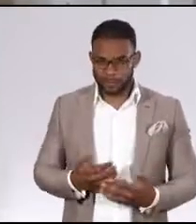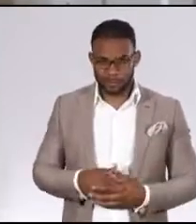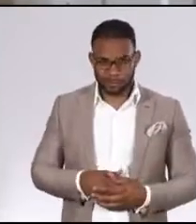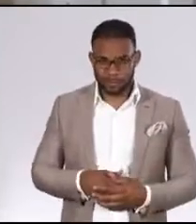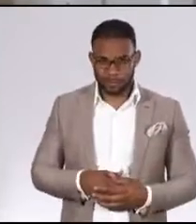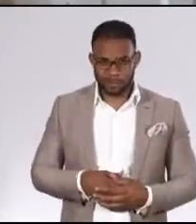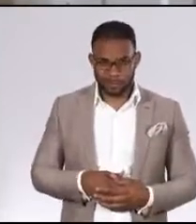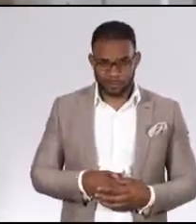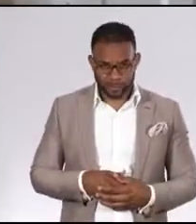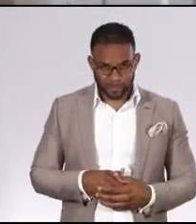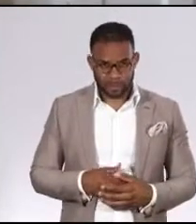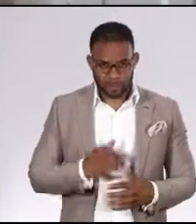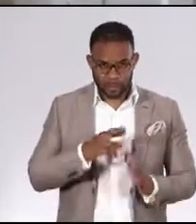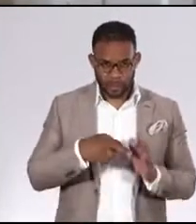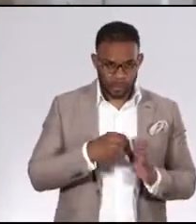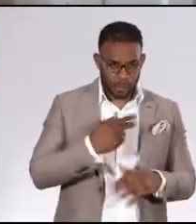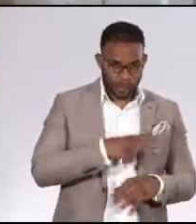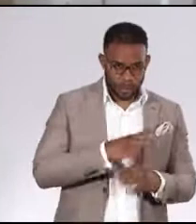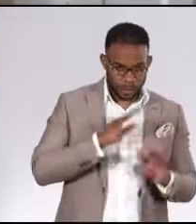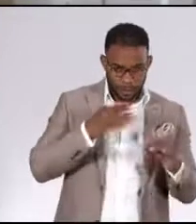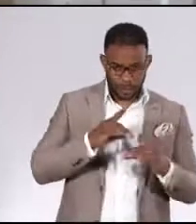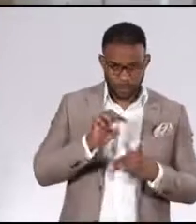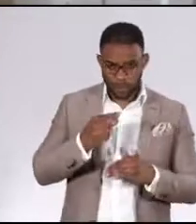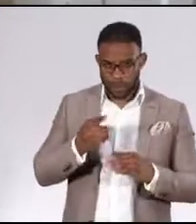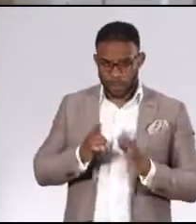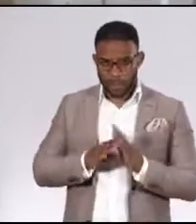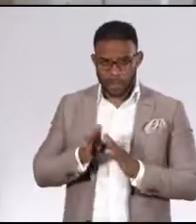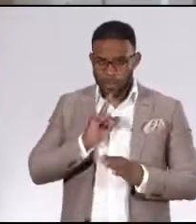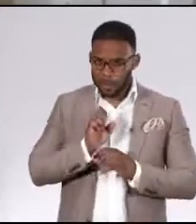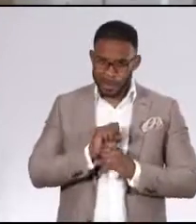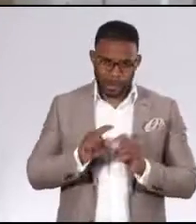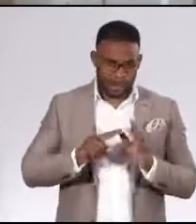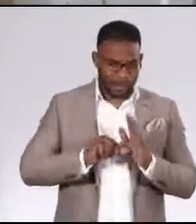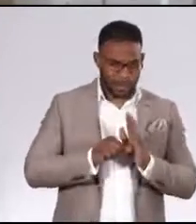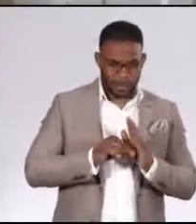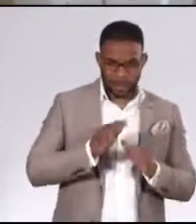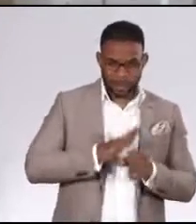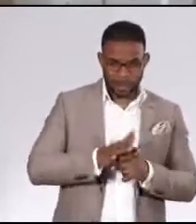The role of patient focused drug development. I really can't emphasize that enough is so critical, because